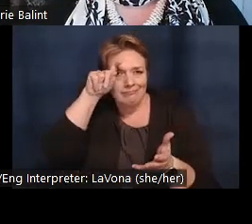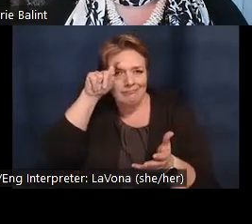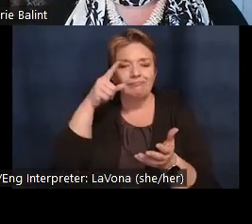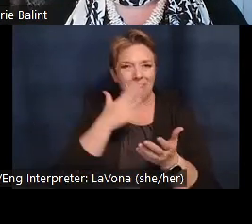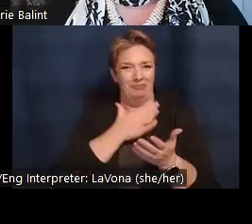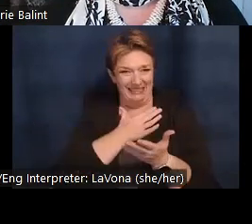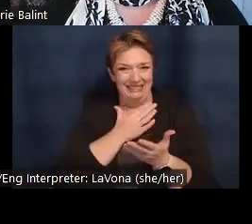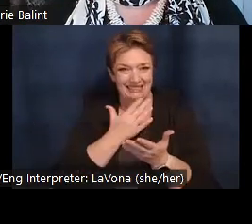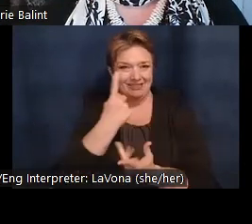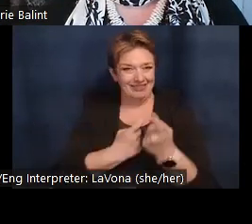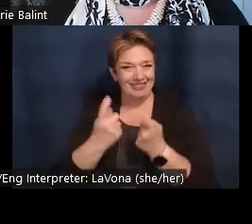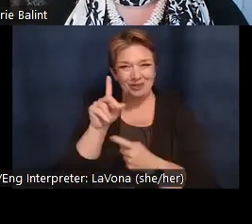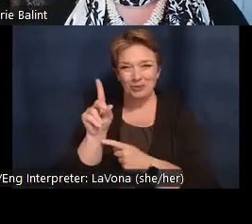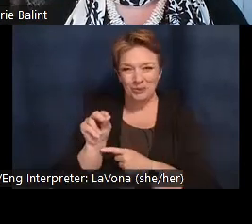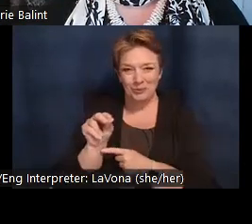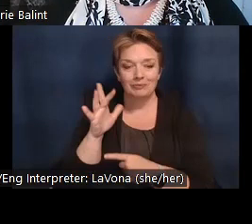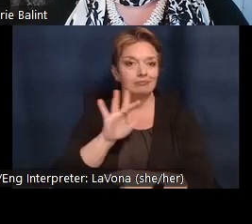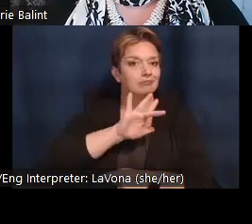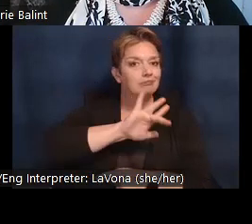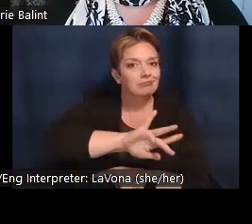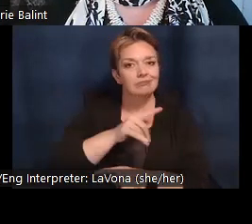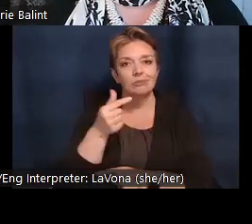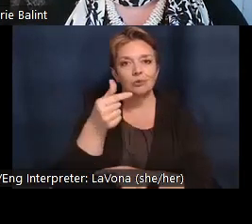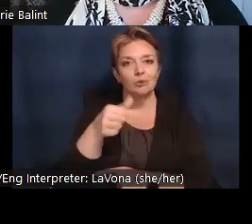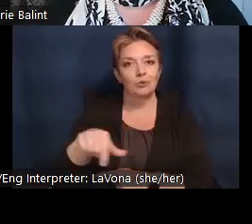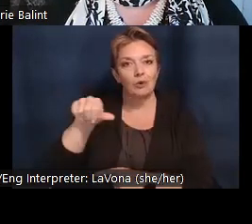Please send all questions and comments in through the Q&A Box